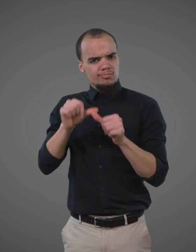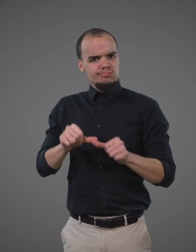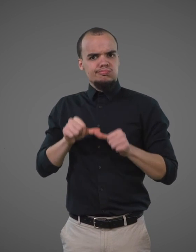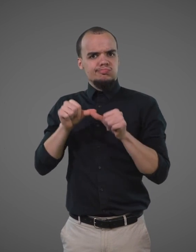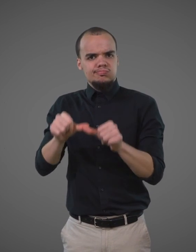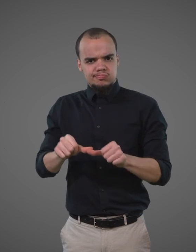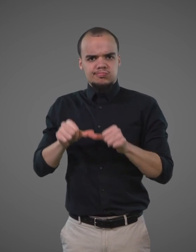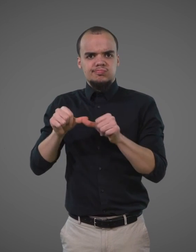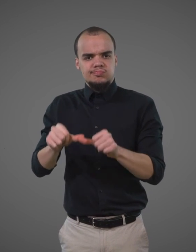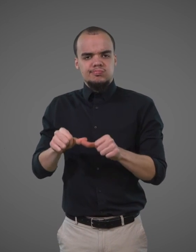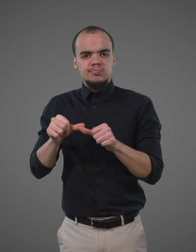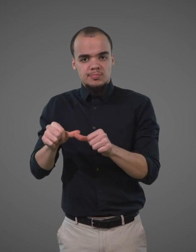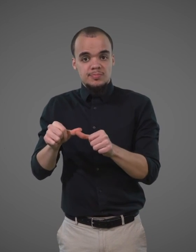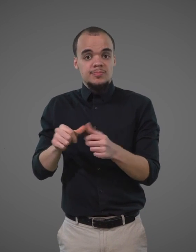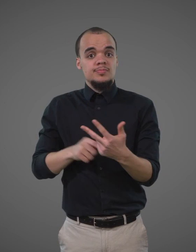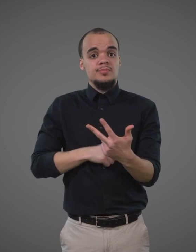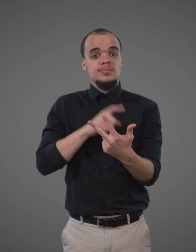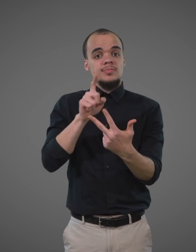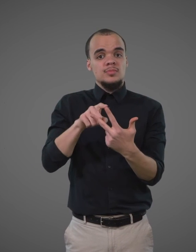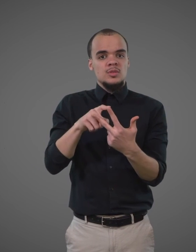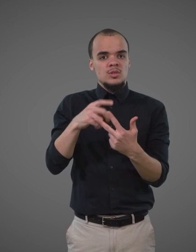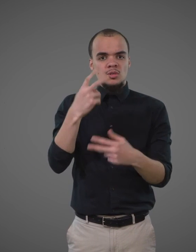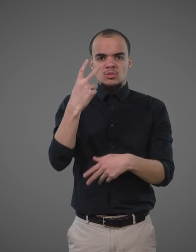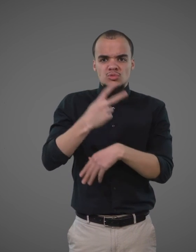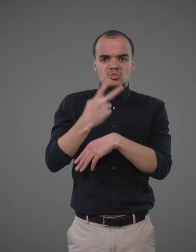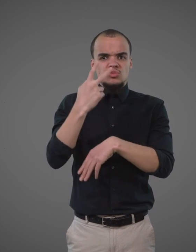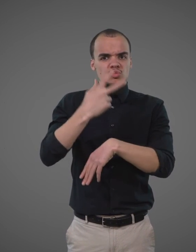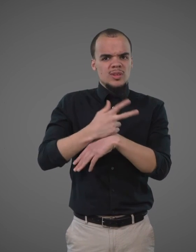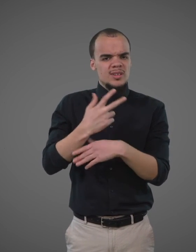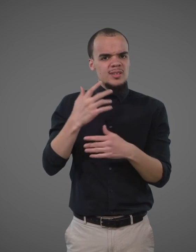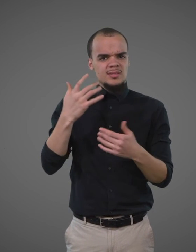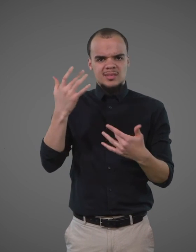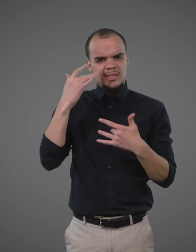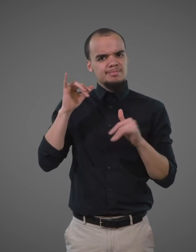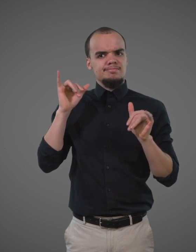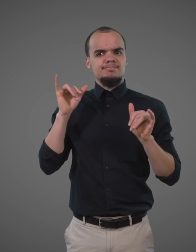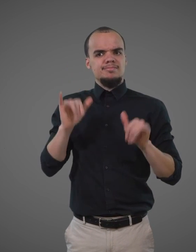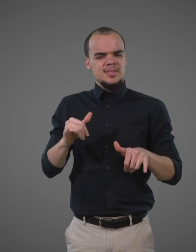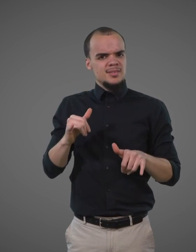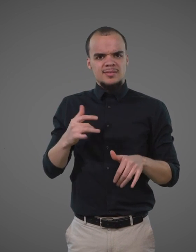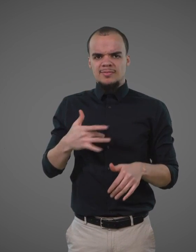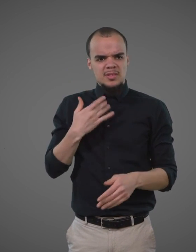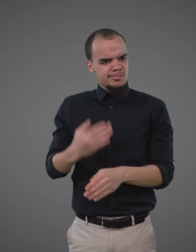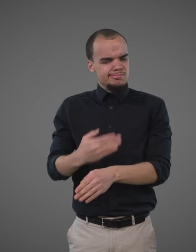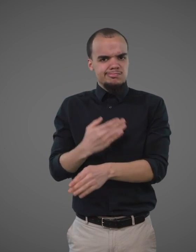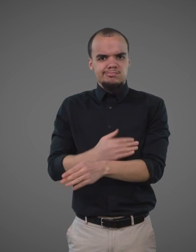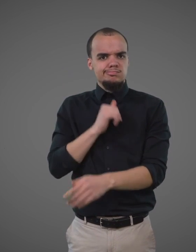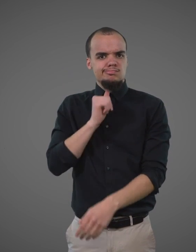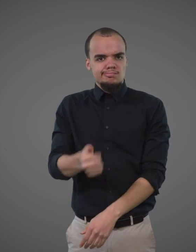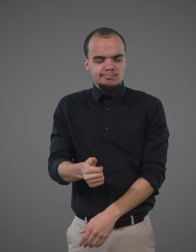If you keep vomiting and it doesn't get better. If you don't improve over the next two or three days.